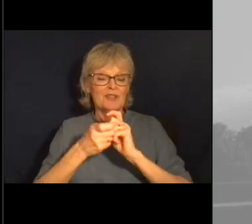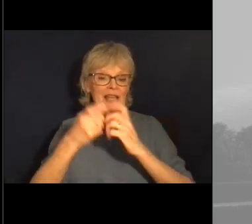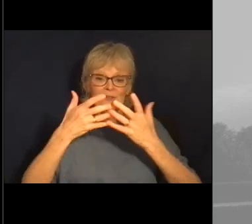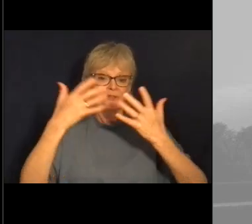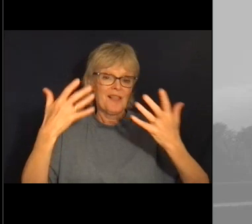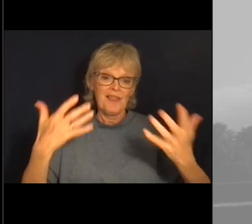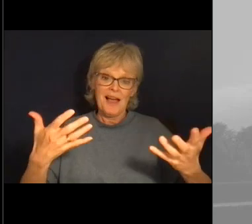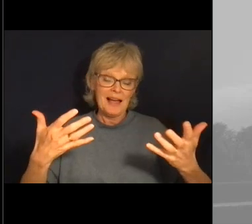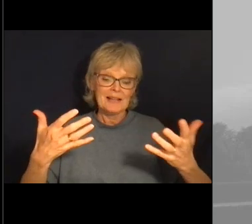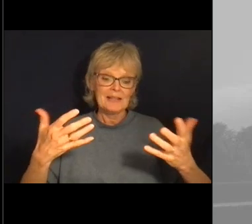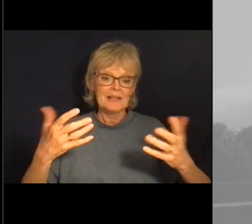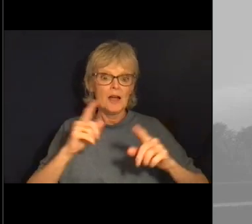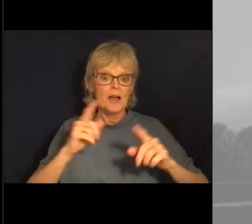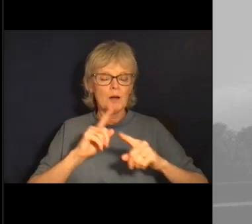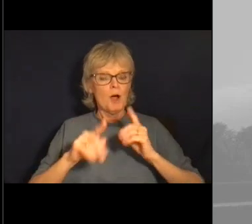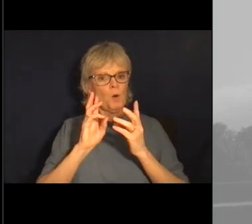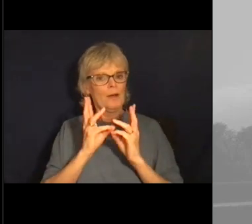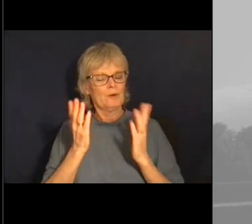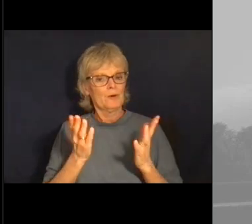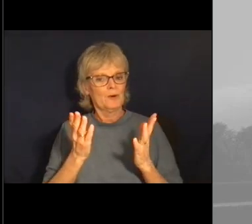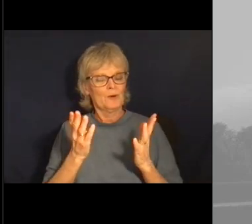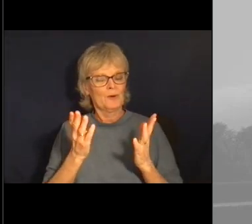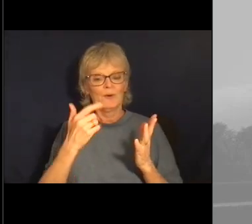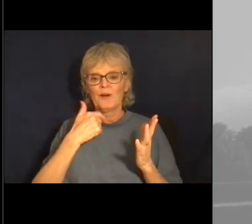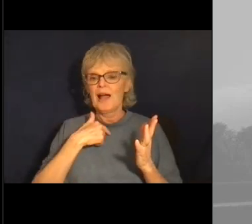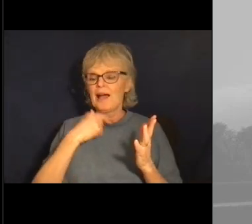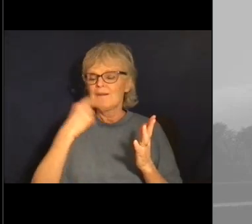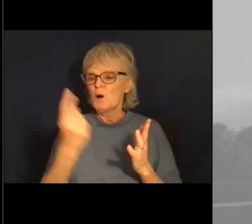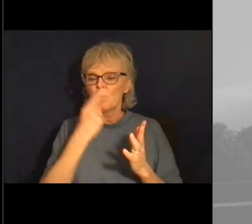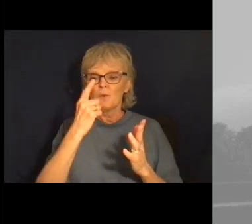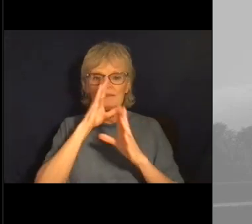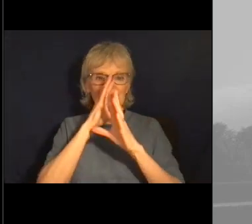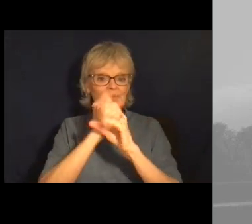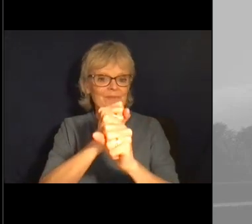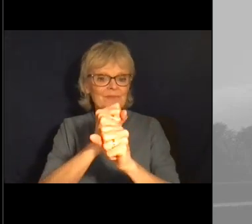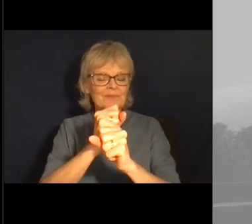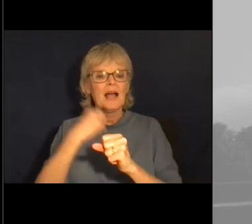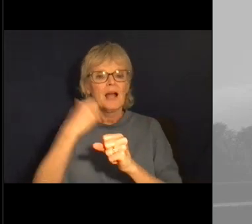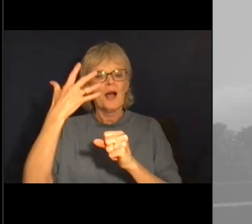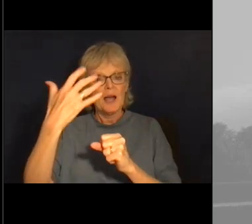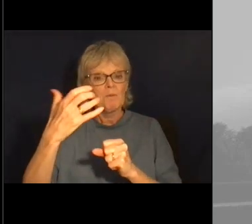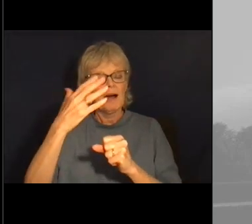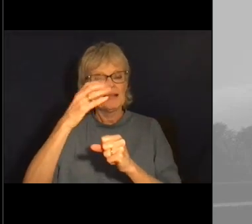but weather has been one of those things that I've basically been interested in and I've wanted to be a weatherman my entire life.